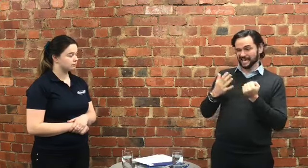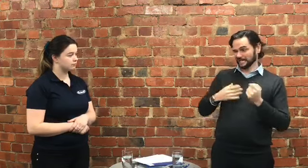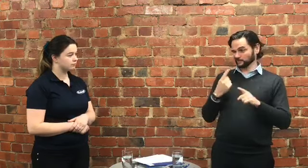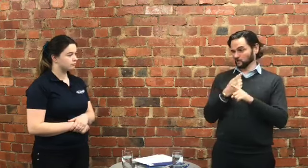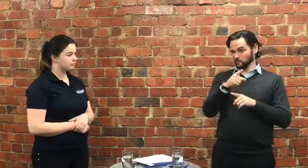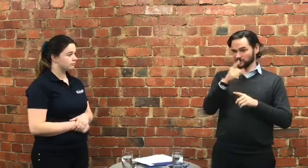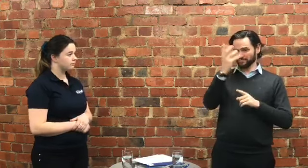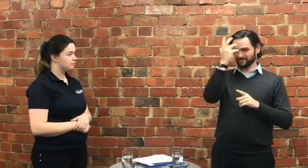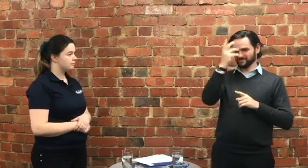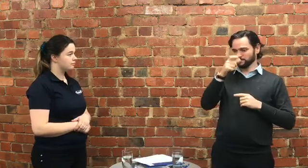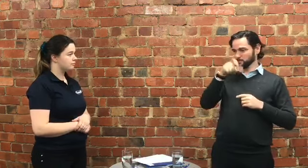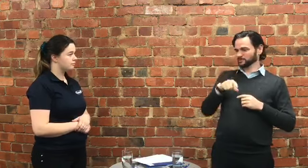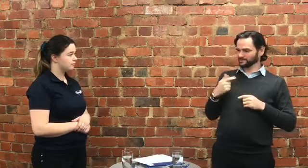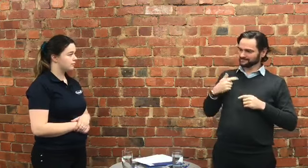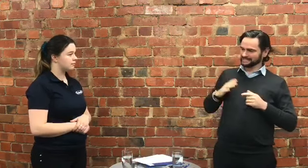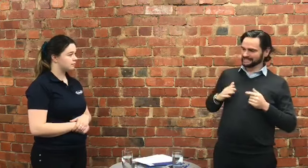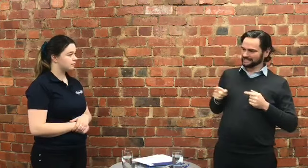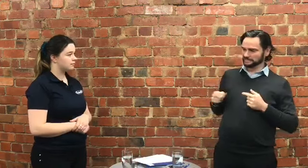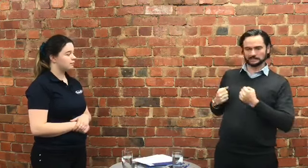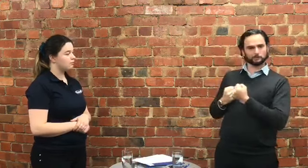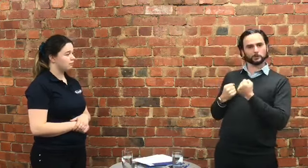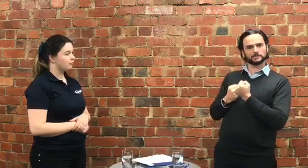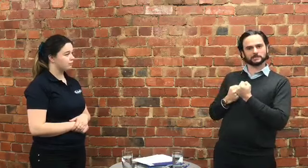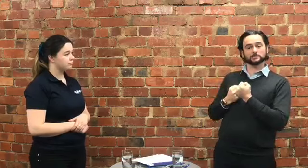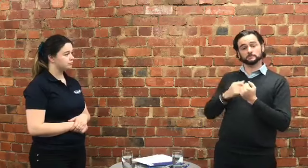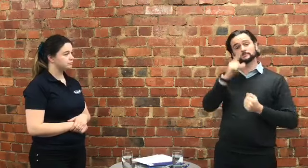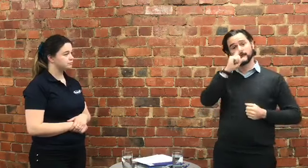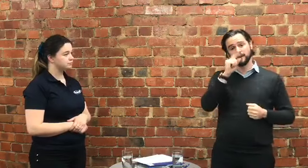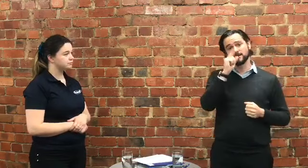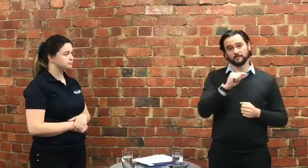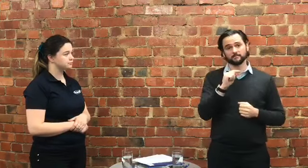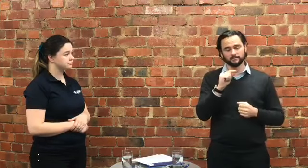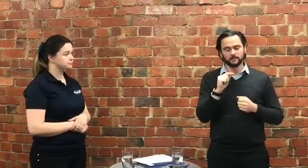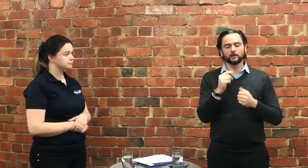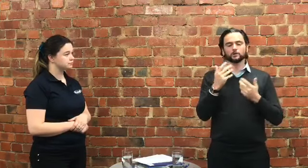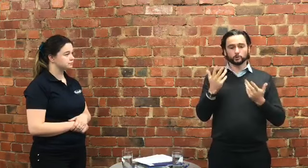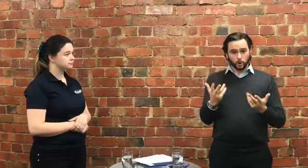They can come with you as a support person, that's possible.